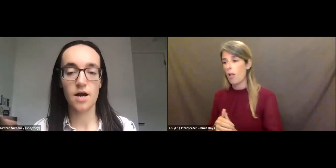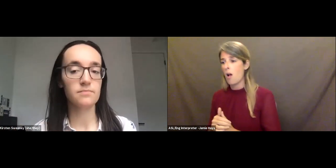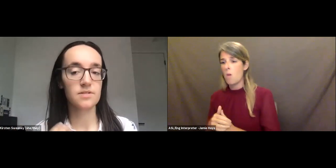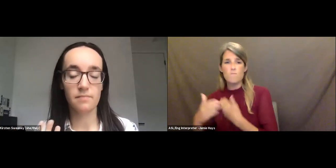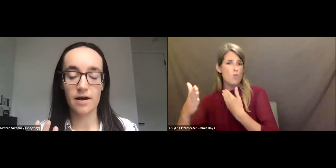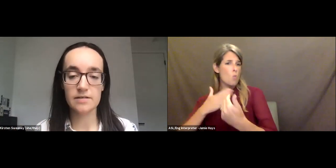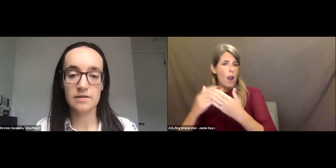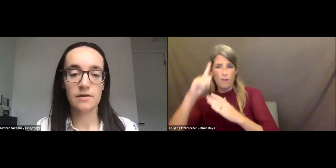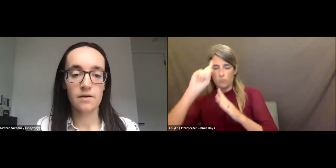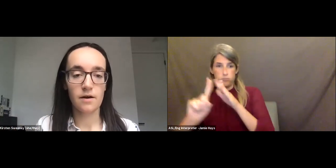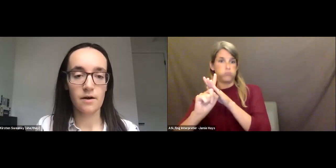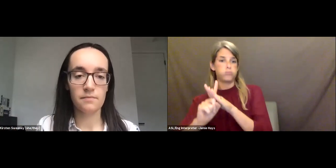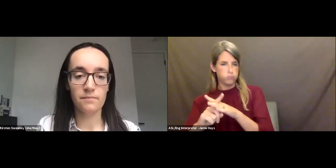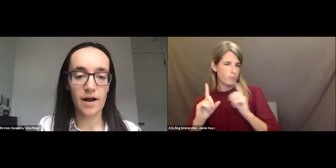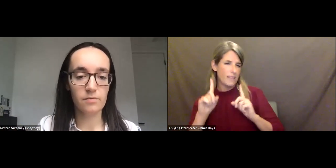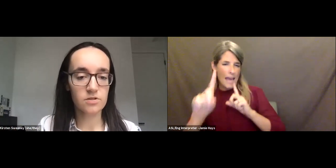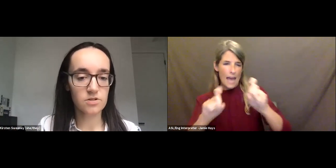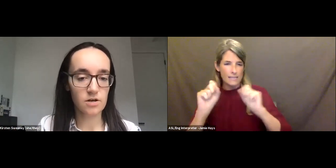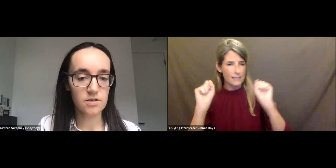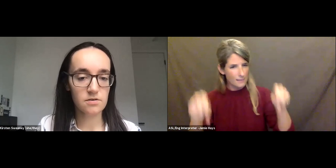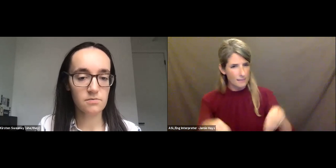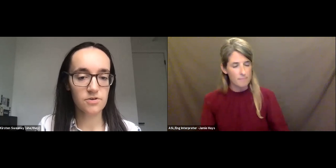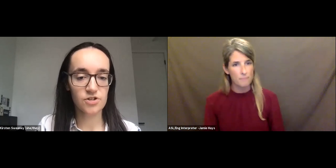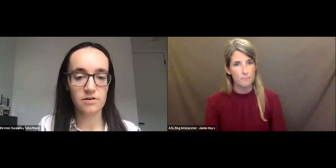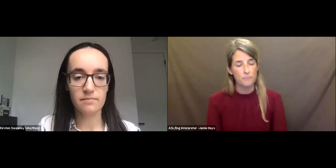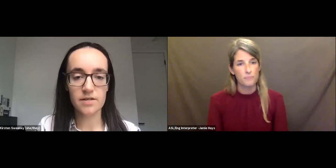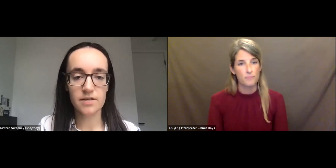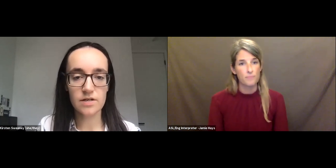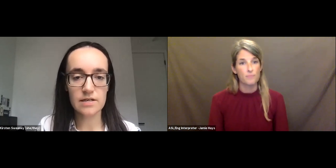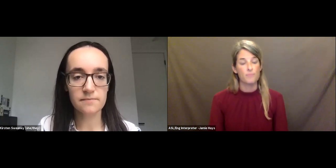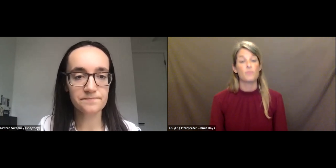comes to mind. But I will start with sharing my screen.